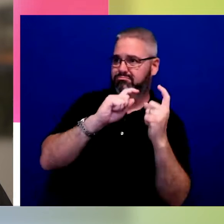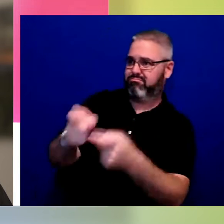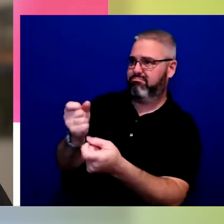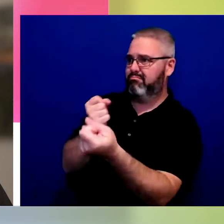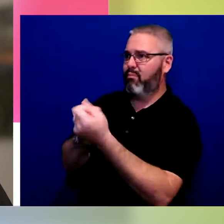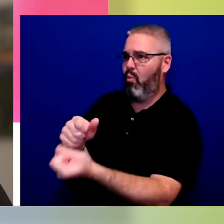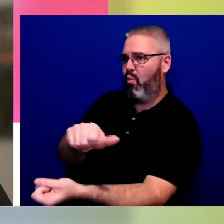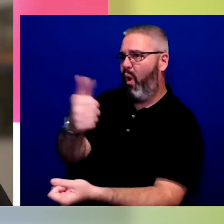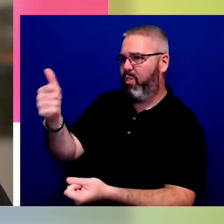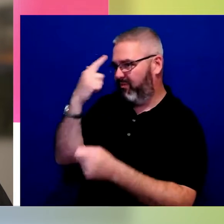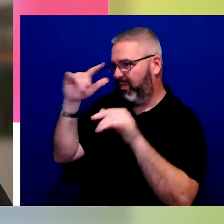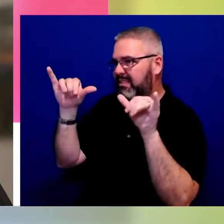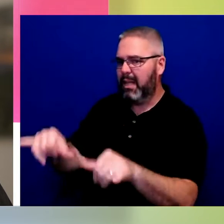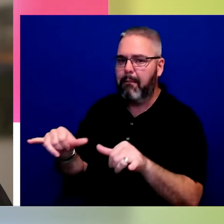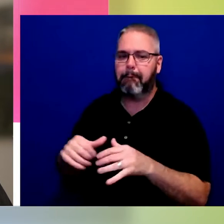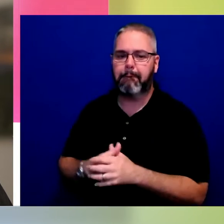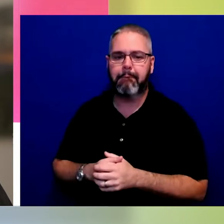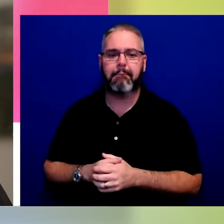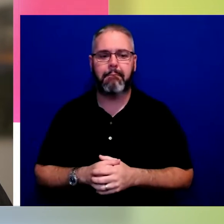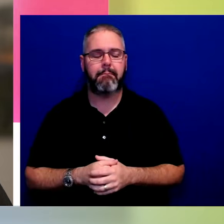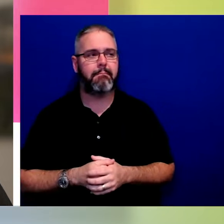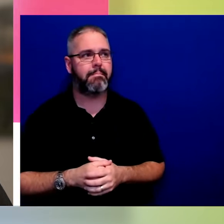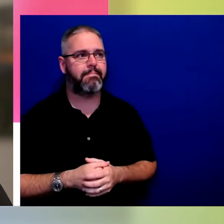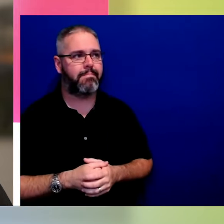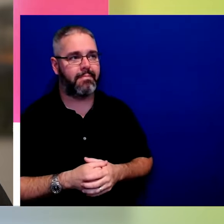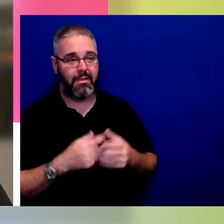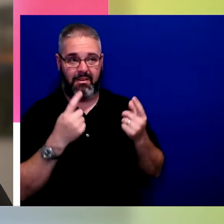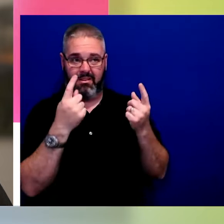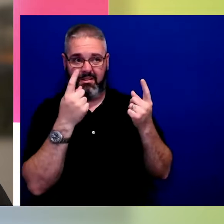I grew up fascinated by the world of exploration.